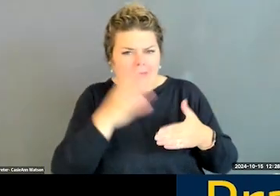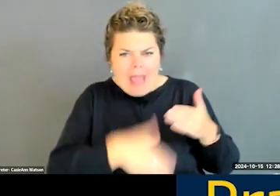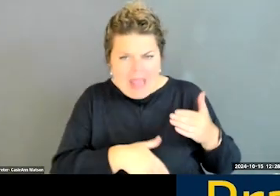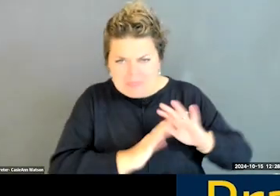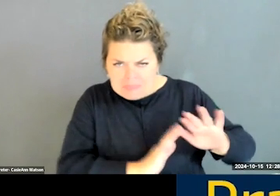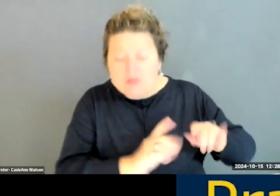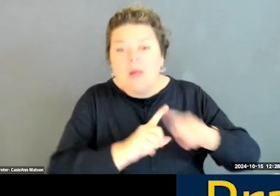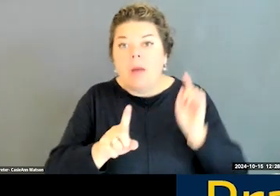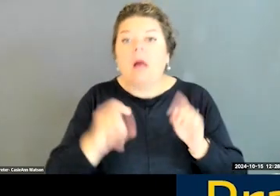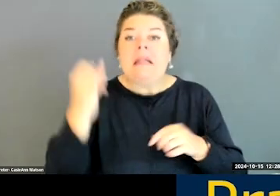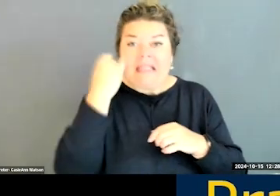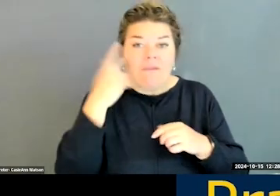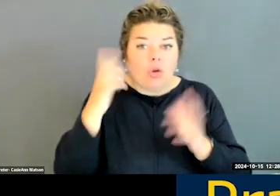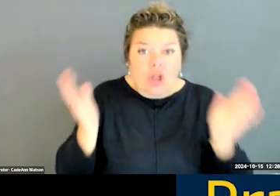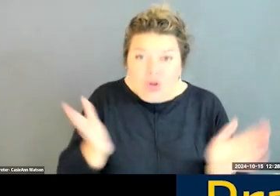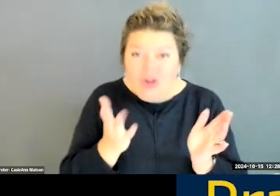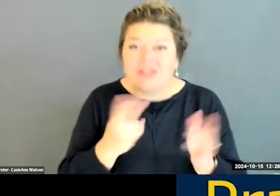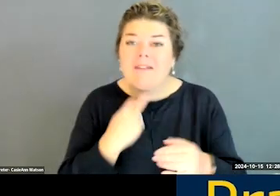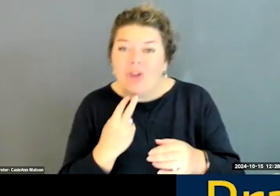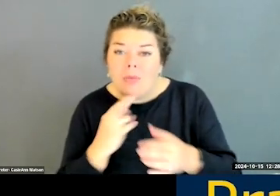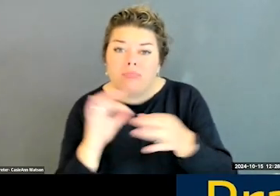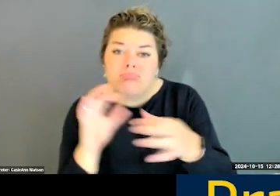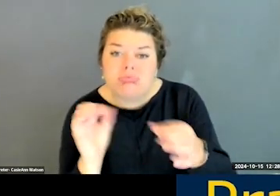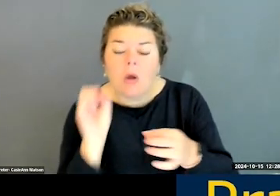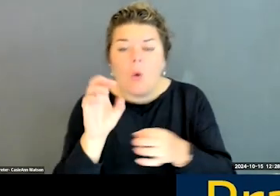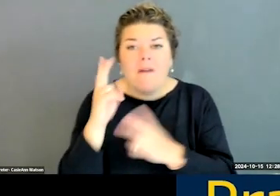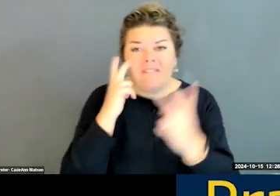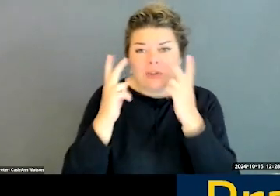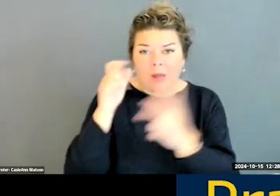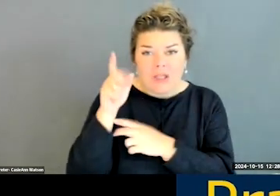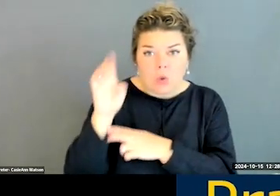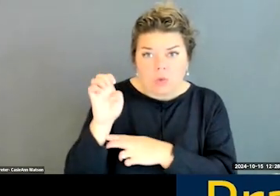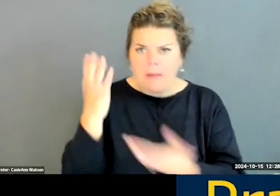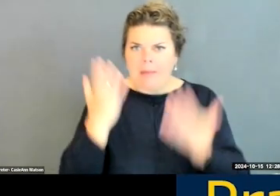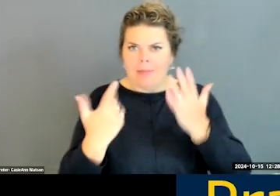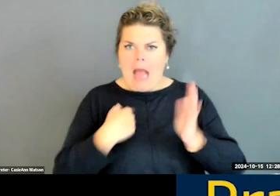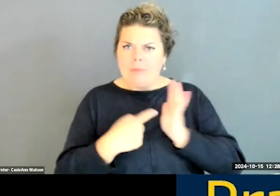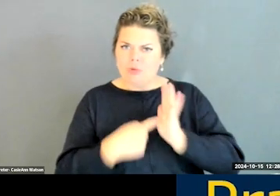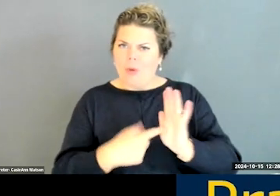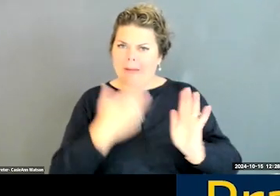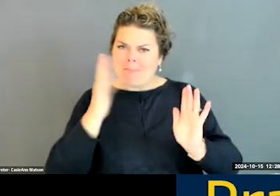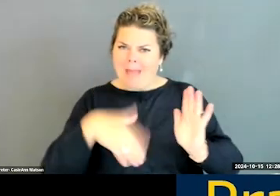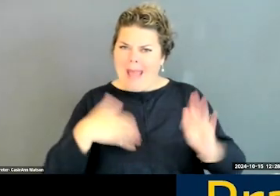maybe you are giving encouraging verbal or visual cues, maybe you are showing some body language back.